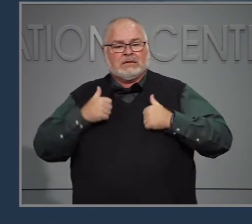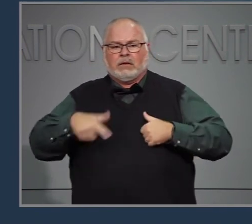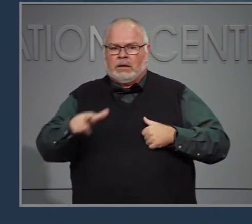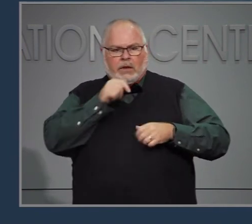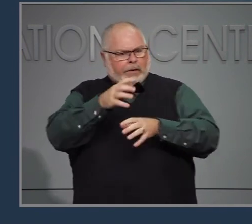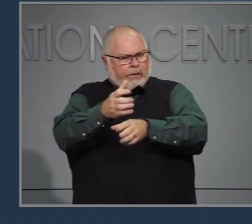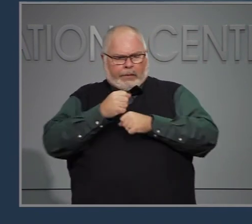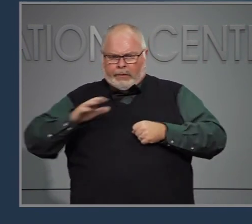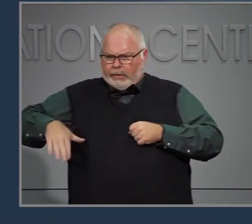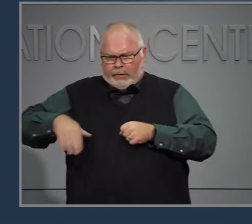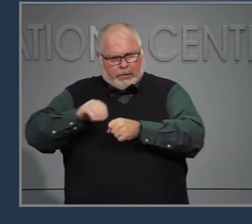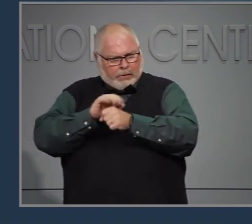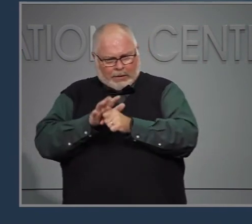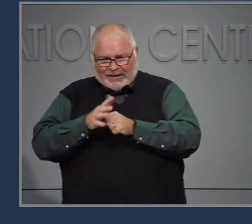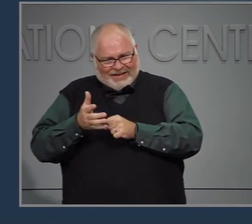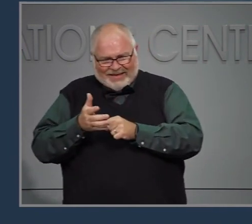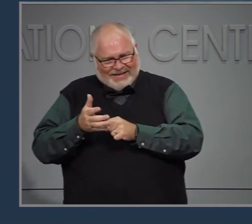A NURSING HOME WHERE THEY WORK.